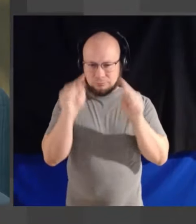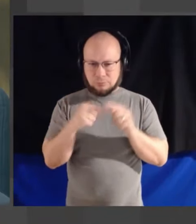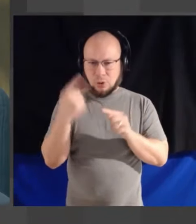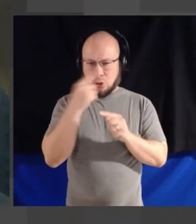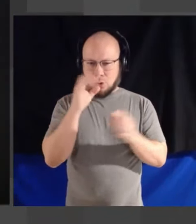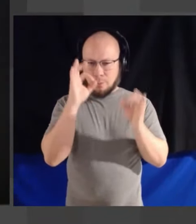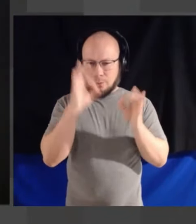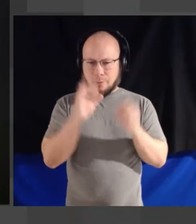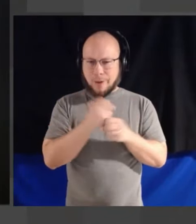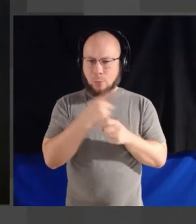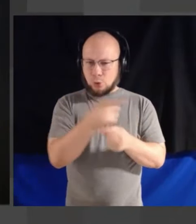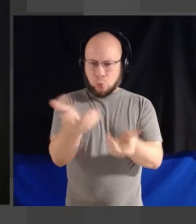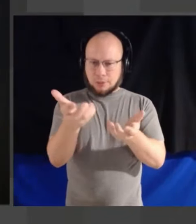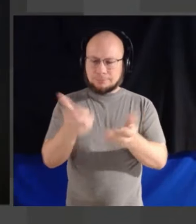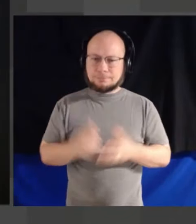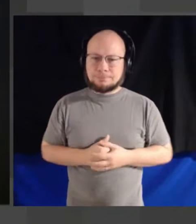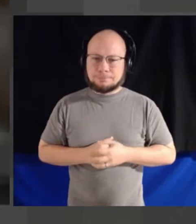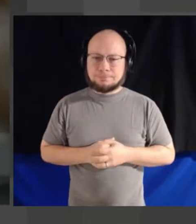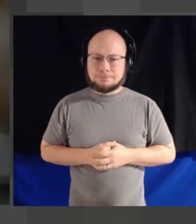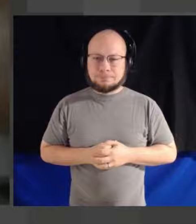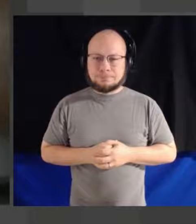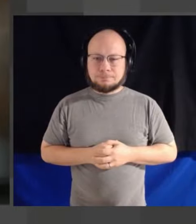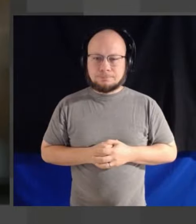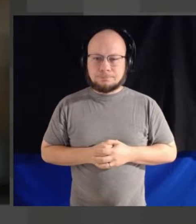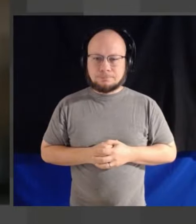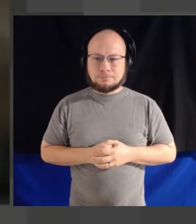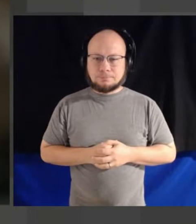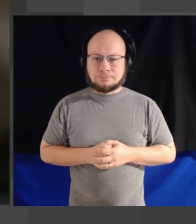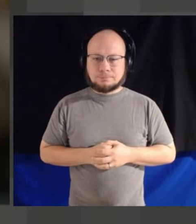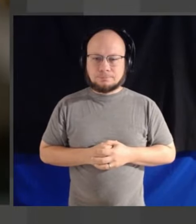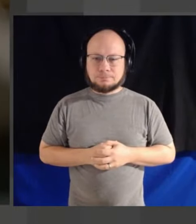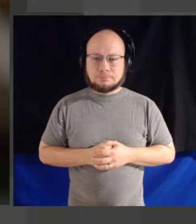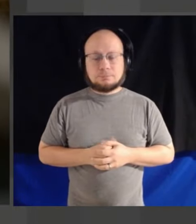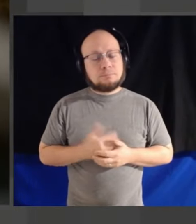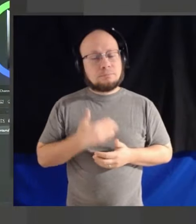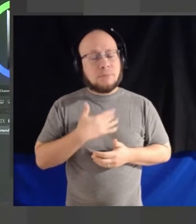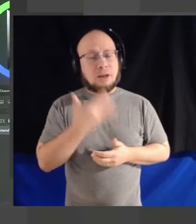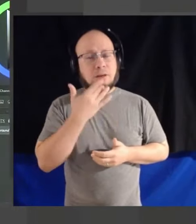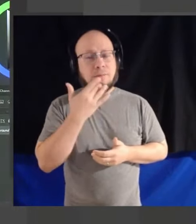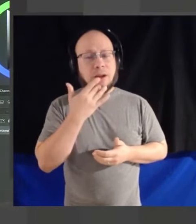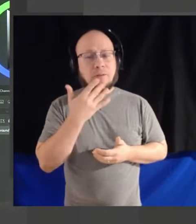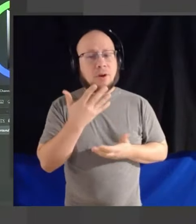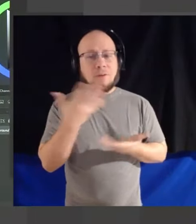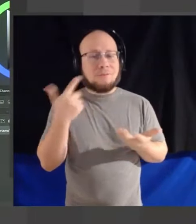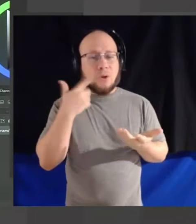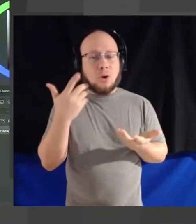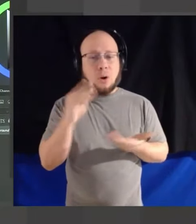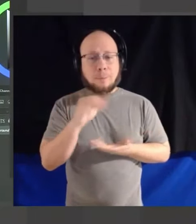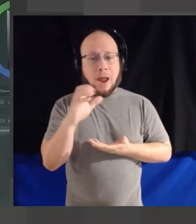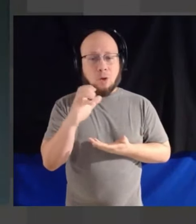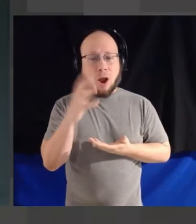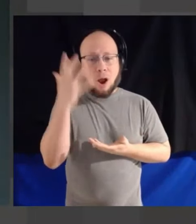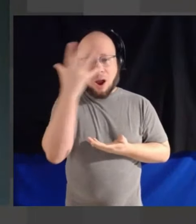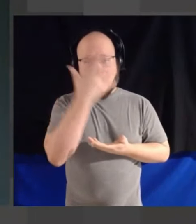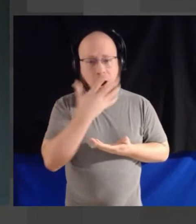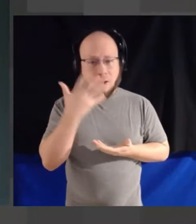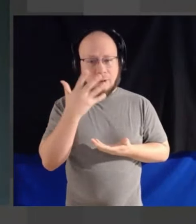EACH BLOCK TO MAKE SURE PEOPLE CAN CREATE WHAT THEY WANT. SO I THINK MY FAVORITE THING